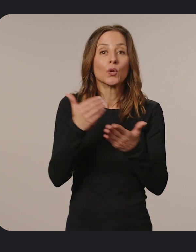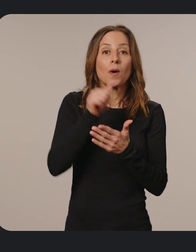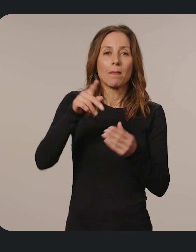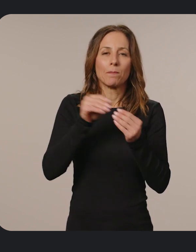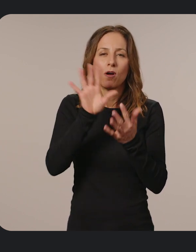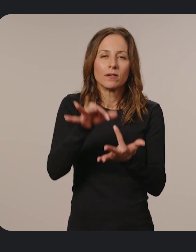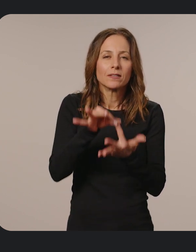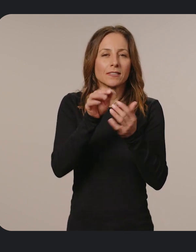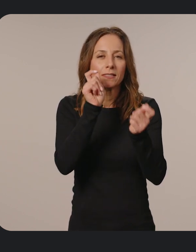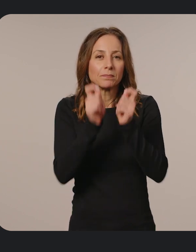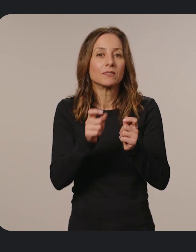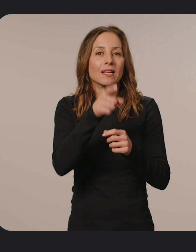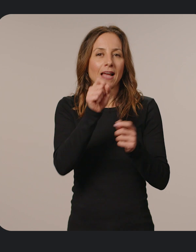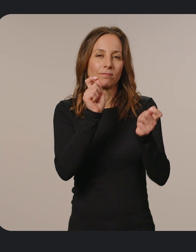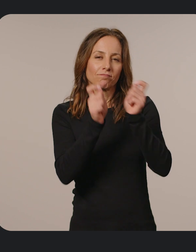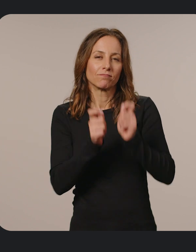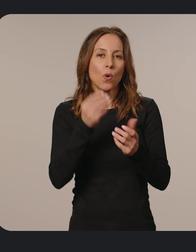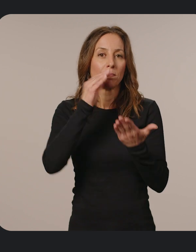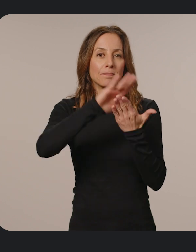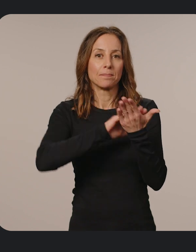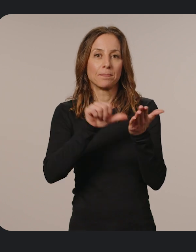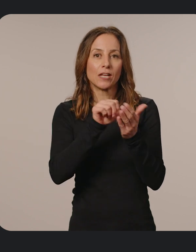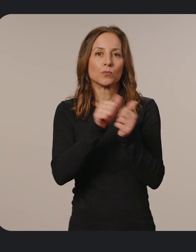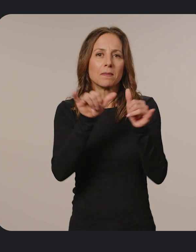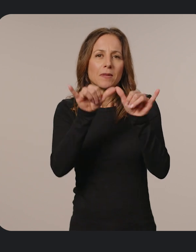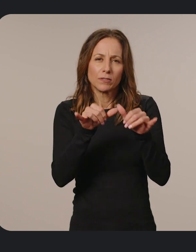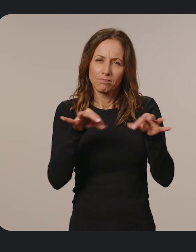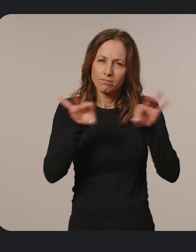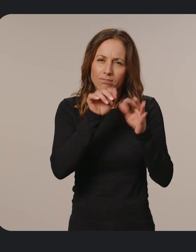The new app is more customized, so you can tailor the home page with the metrics you care about most